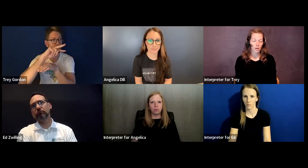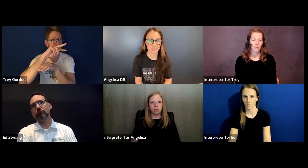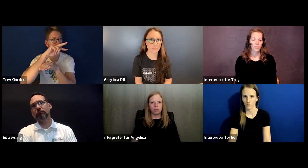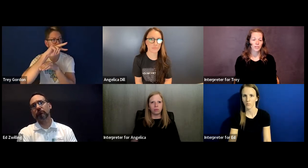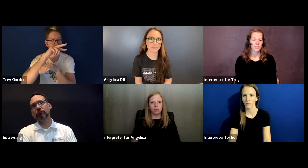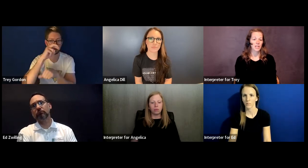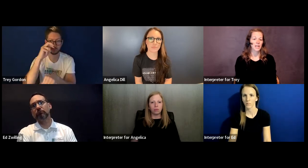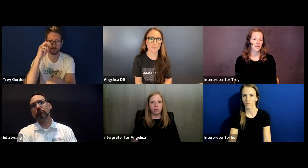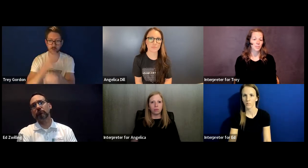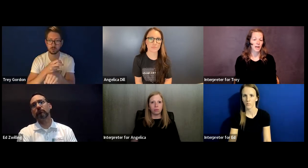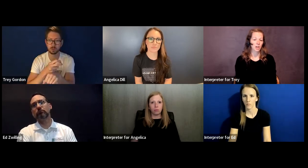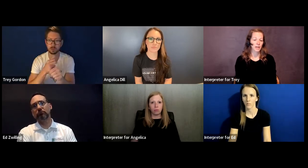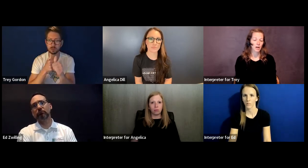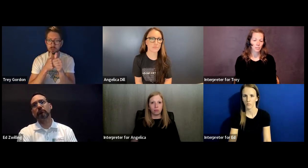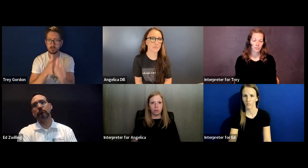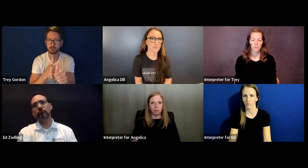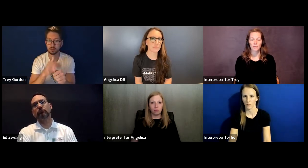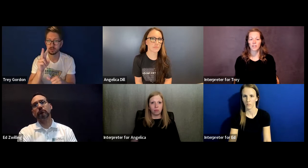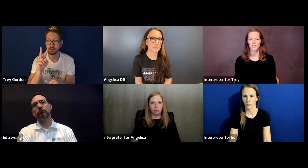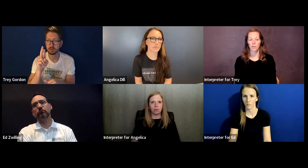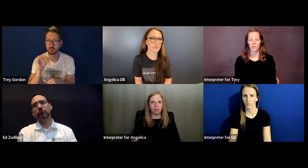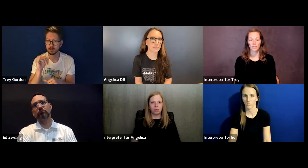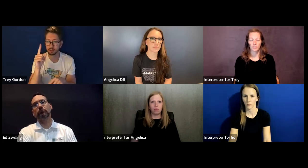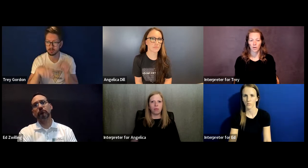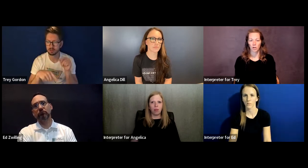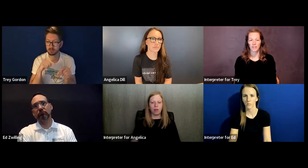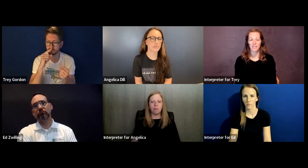the person is laying on their back looking up it was very difficult for them to follow and see